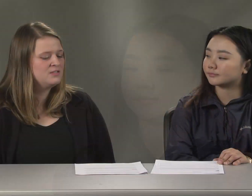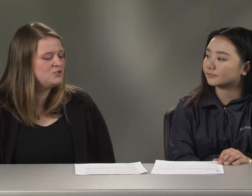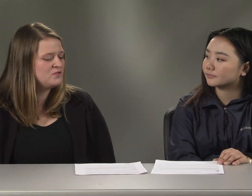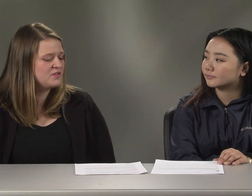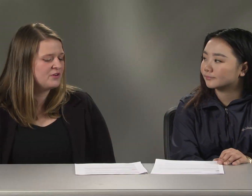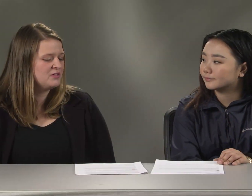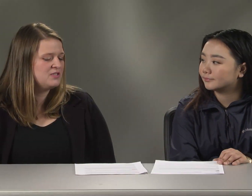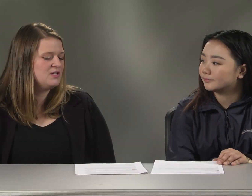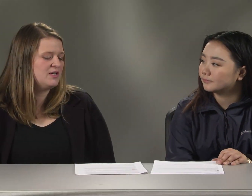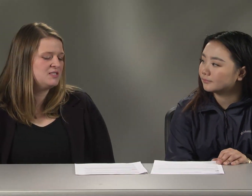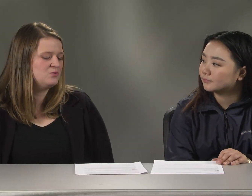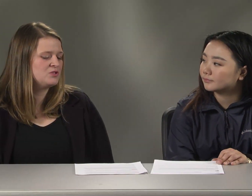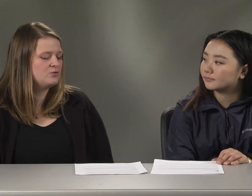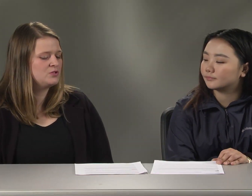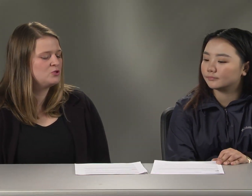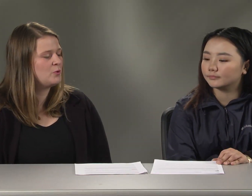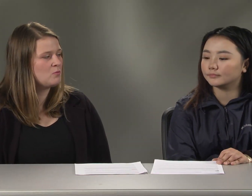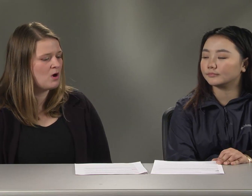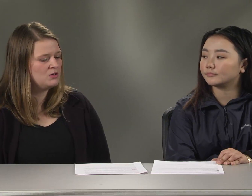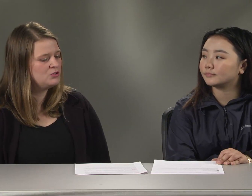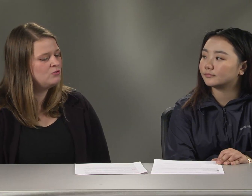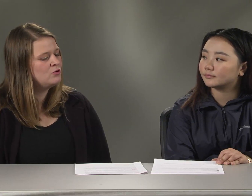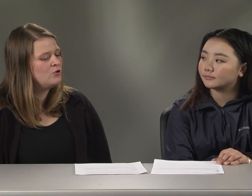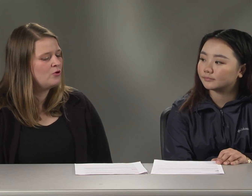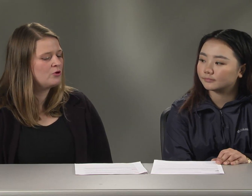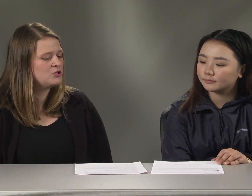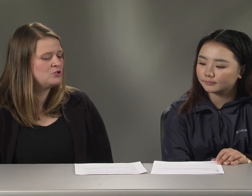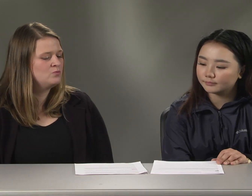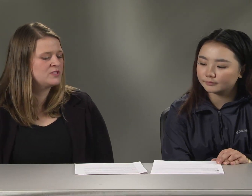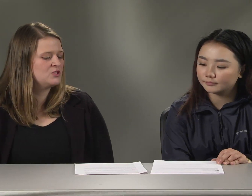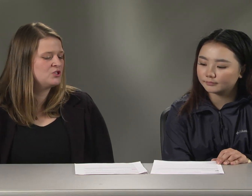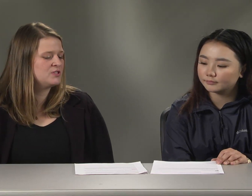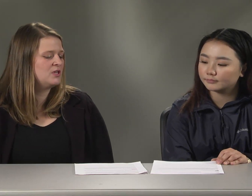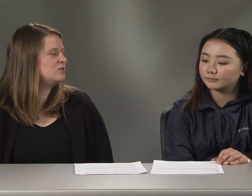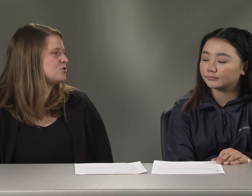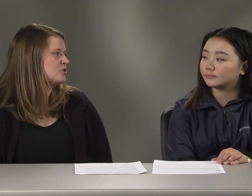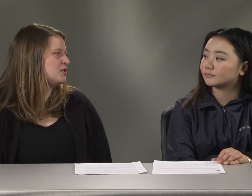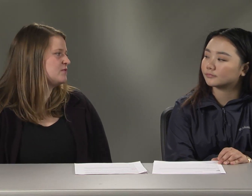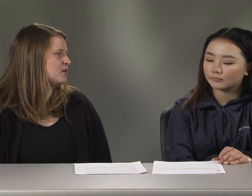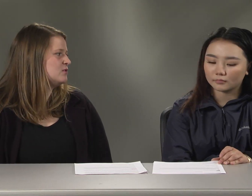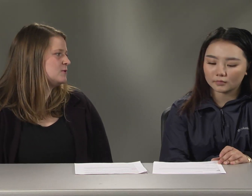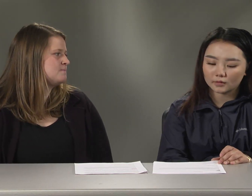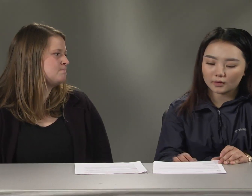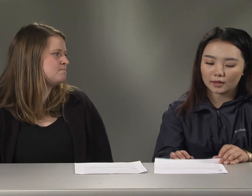Did you have difficulty connecting with students who spoke Hmong too or was it just English learning difficult?